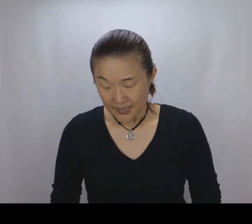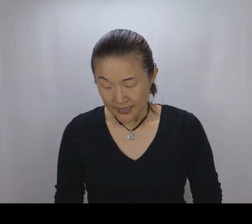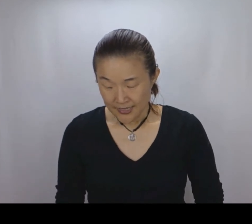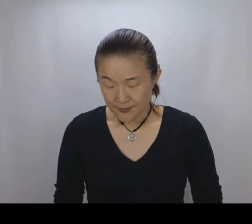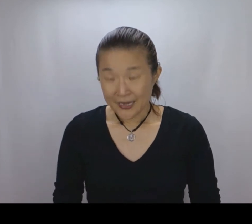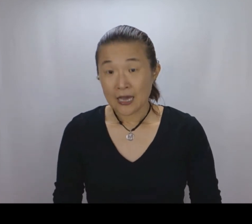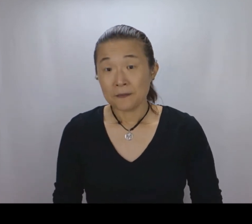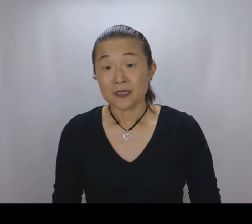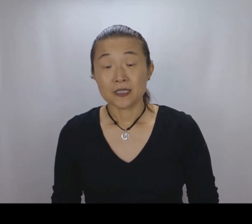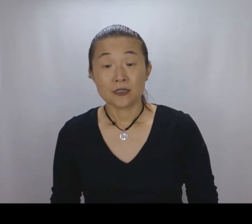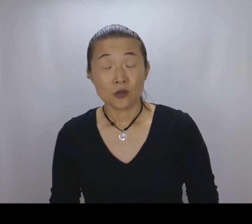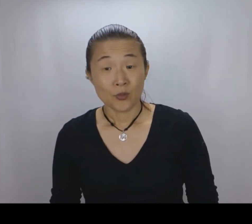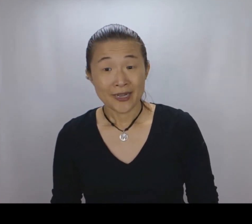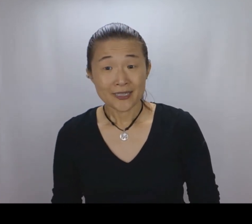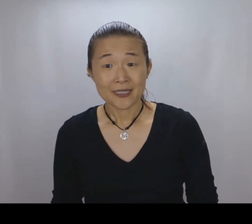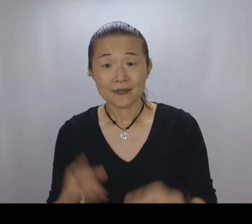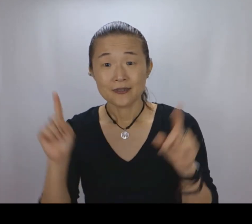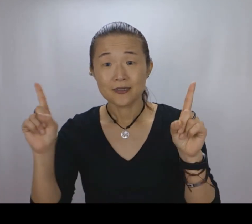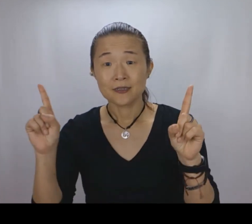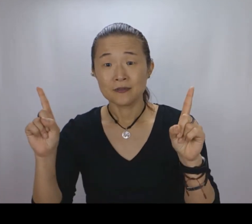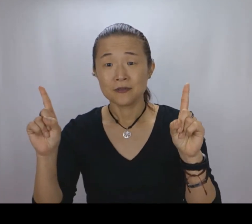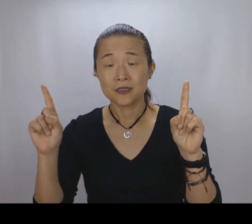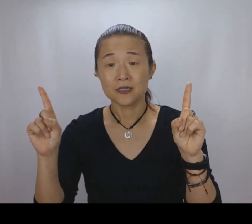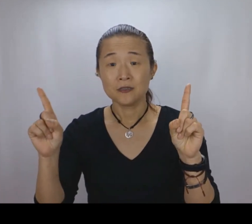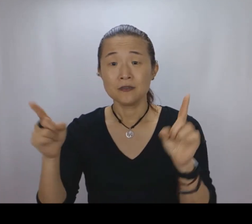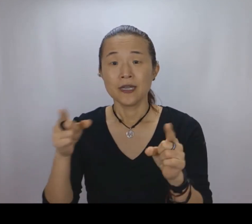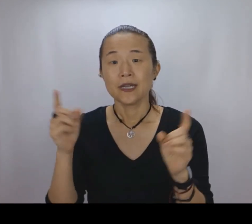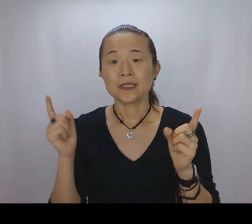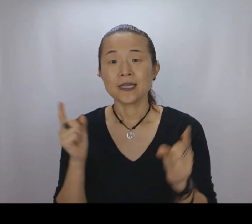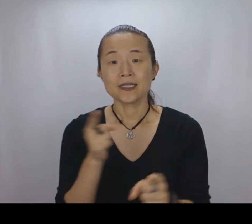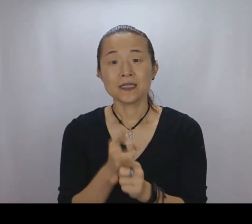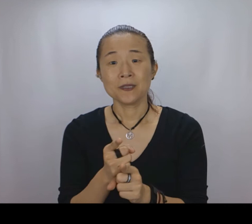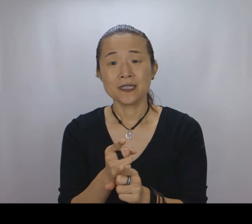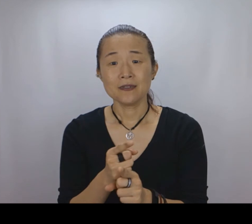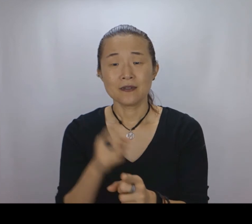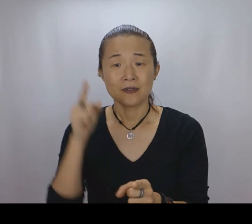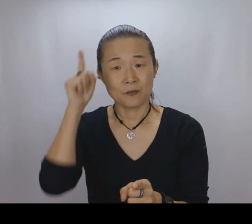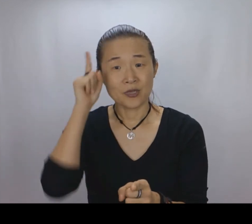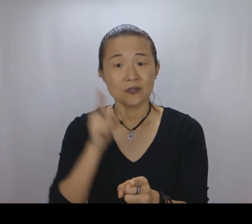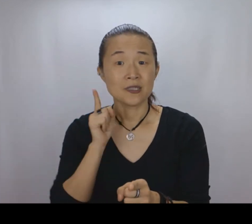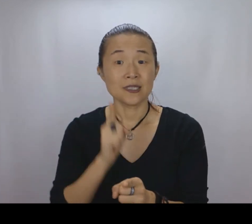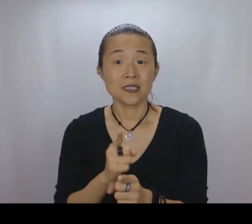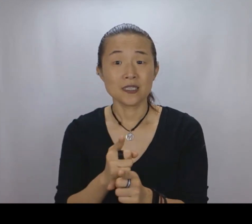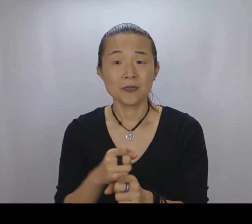Next we have is correct. So, two, it's like sibling or brother and sister,